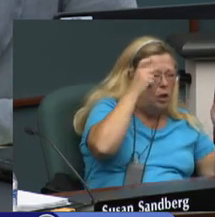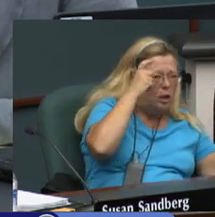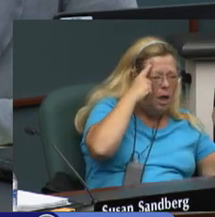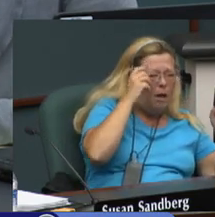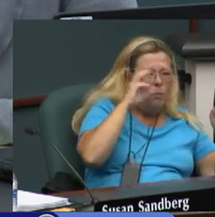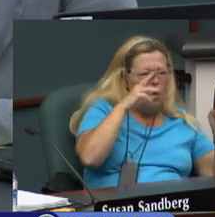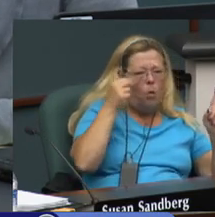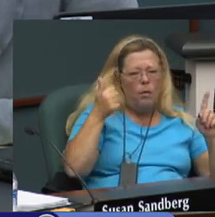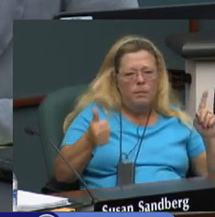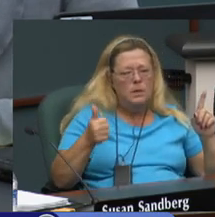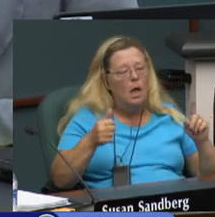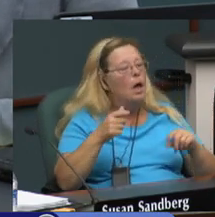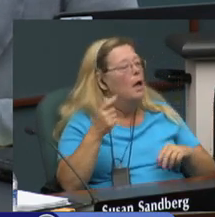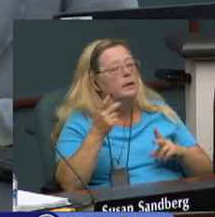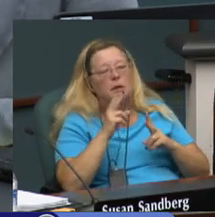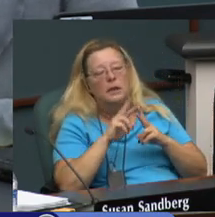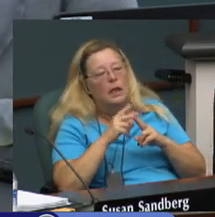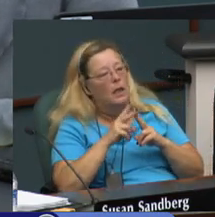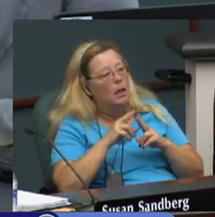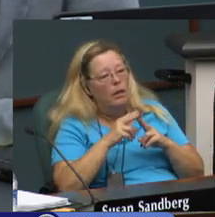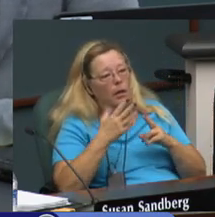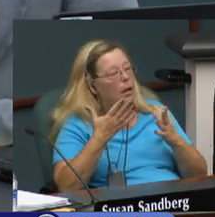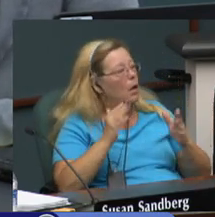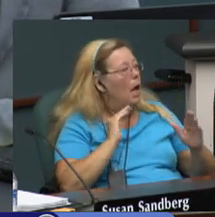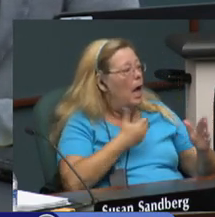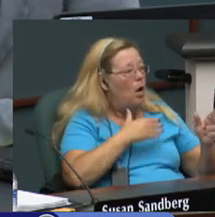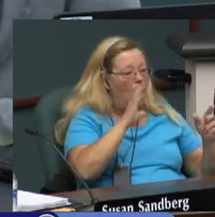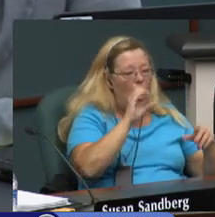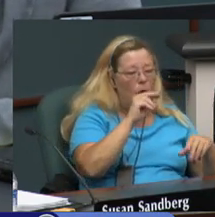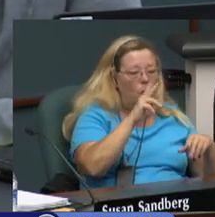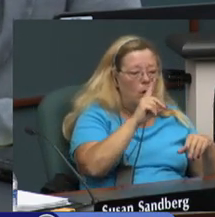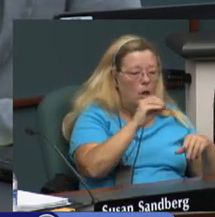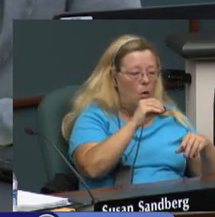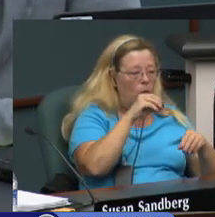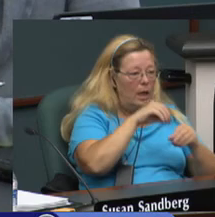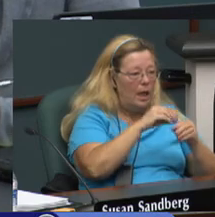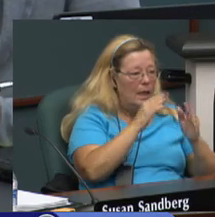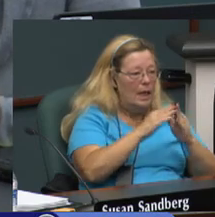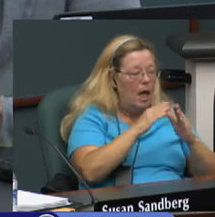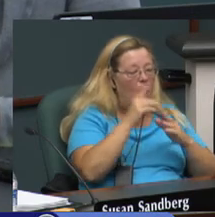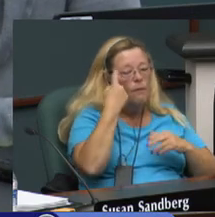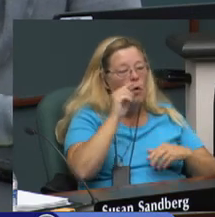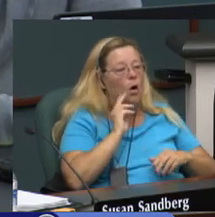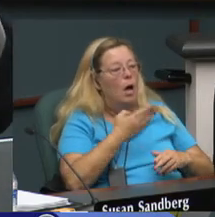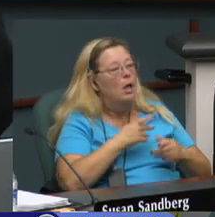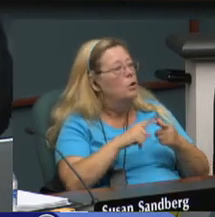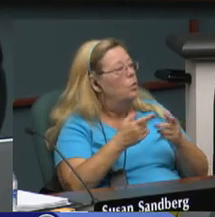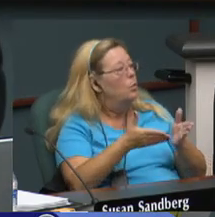way for us to condos in town that do that for us to require that that yeah